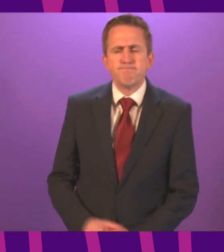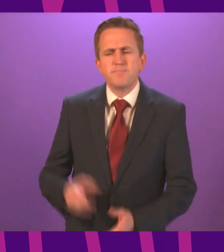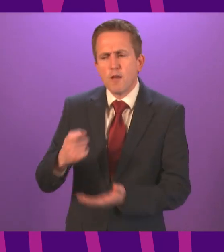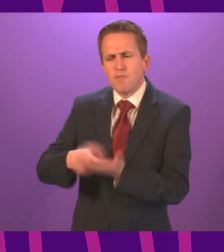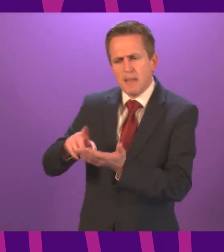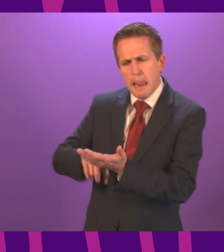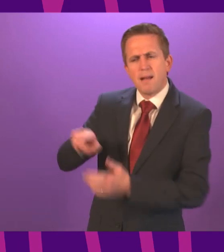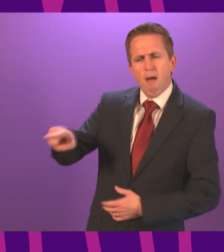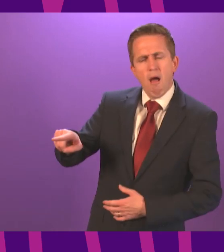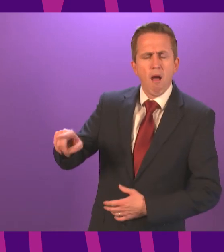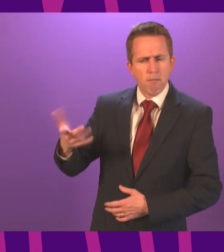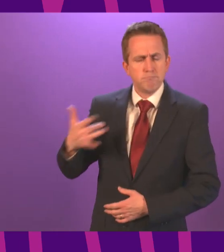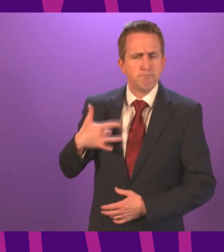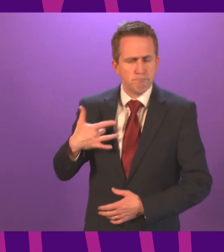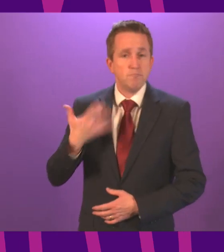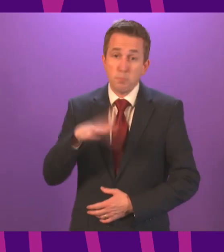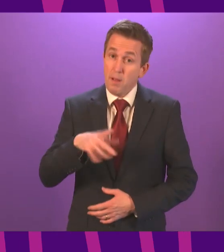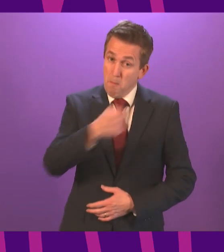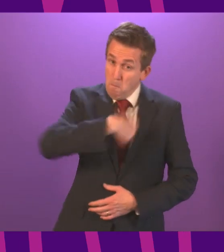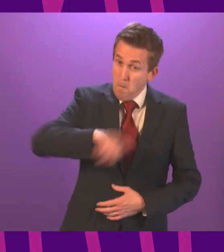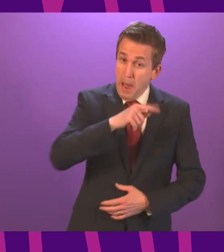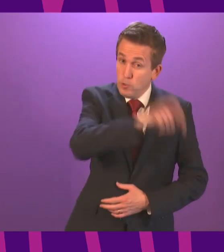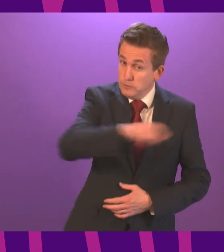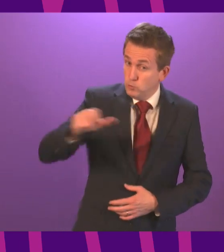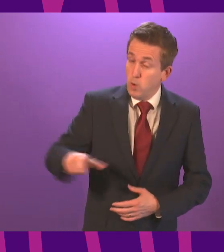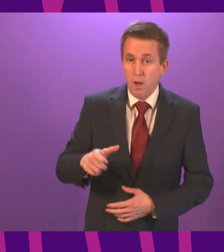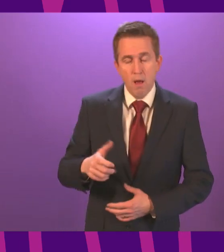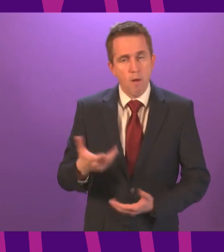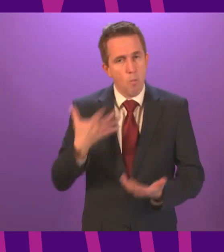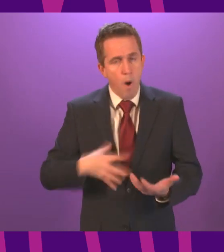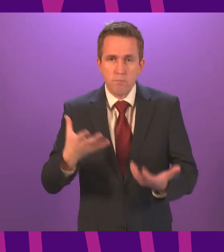welcome making travel restrictions subject to legal enforcement, particularly because